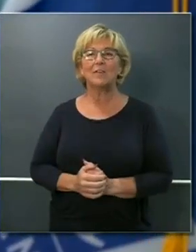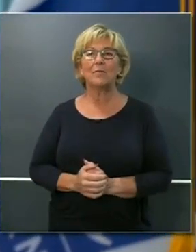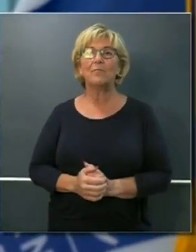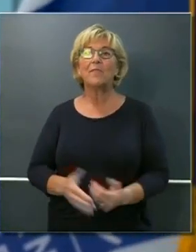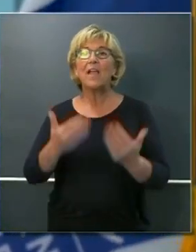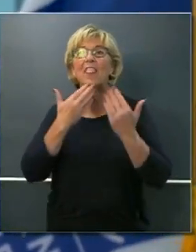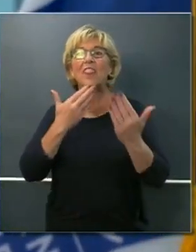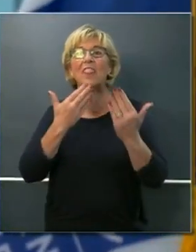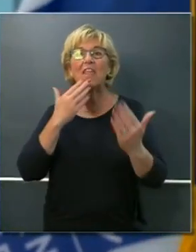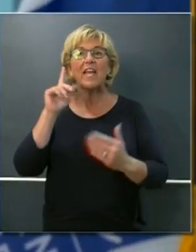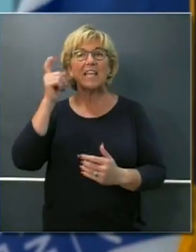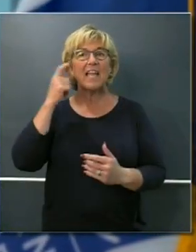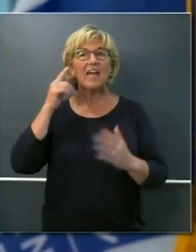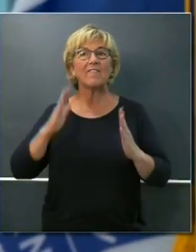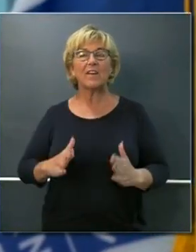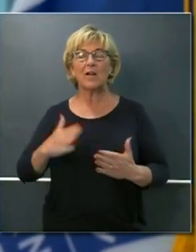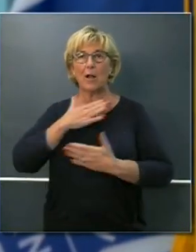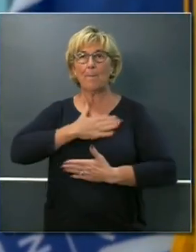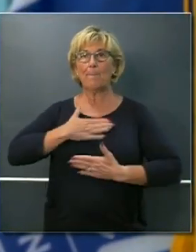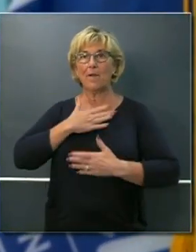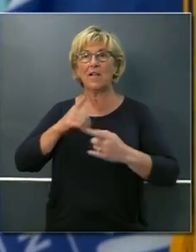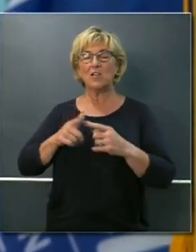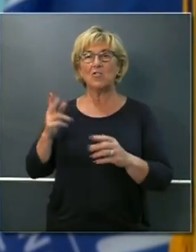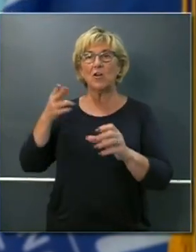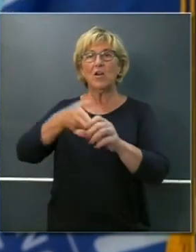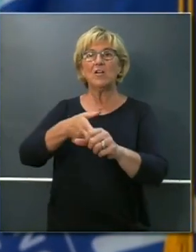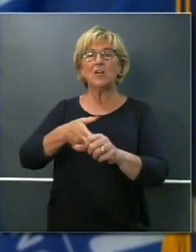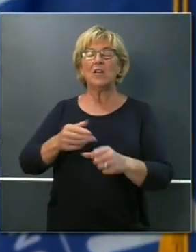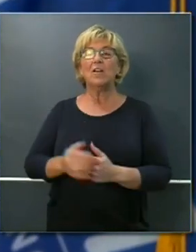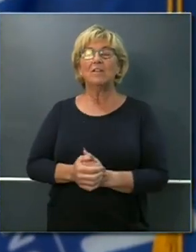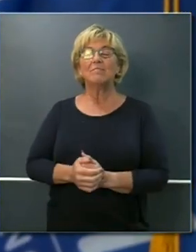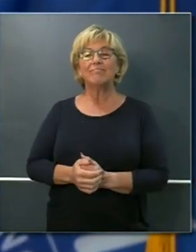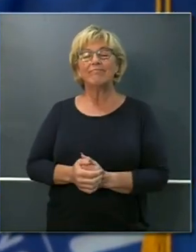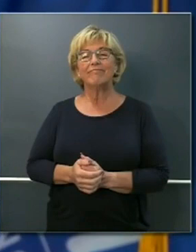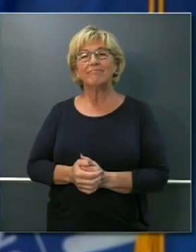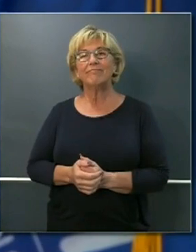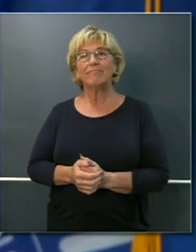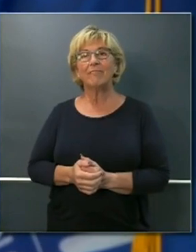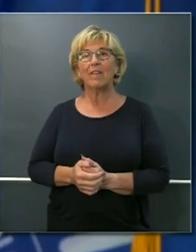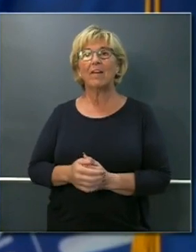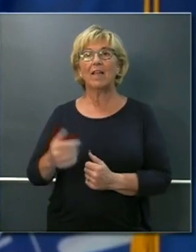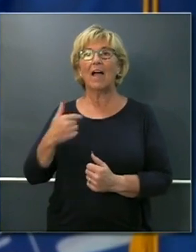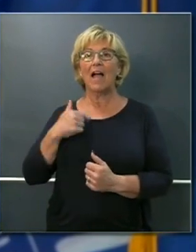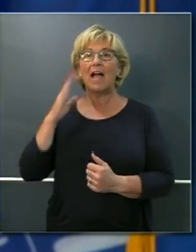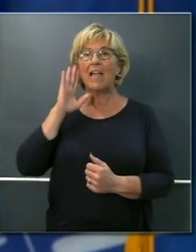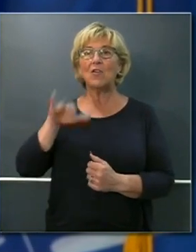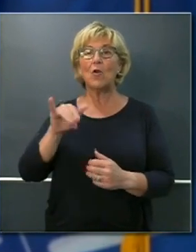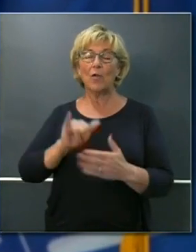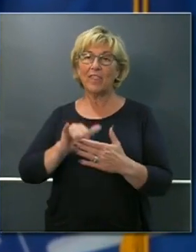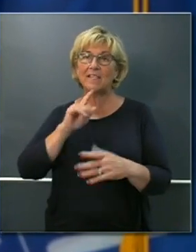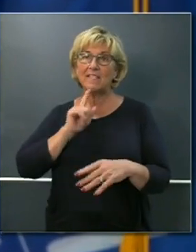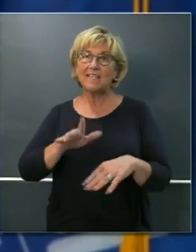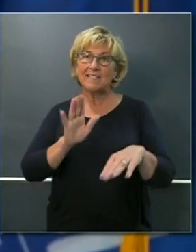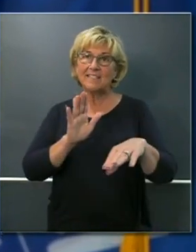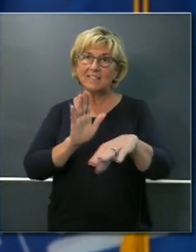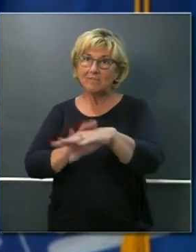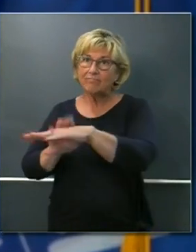WE WILL FOLLOW UP OF COURSE WITH QUESTIONS. I WILL DO MY DAILY UPDATE AS BRIEFLY AS I POSSIBLY CAN.